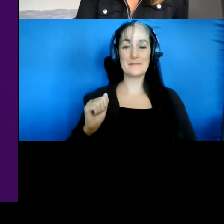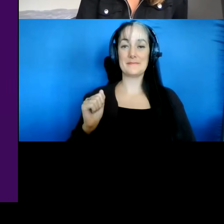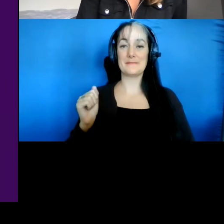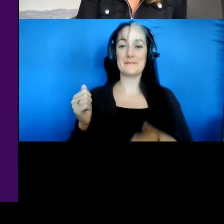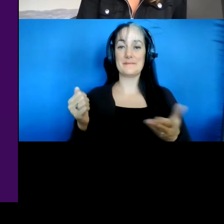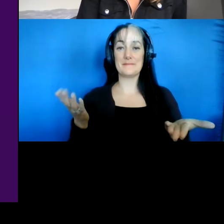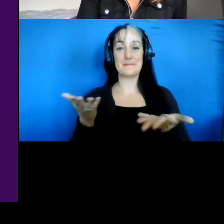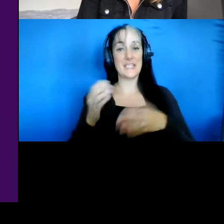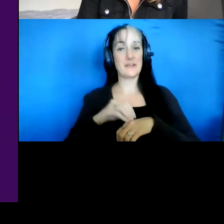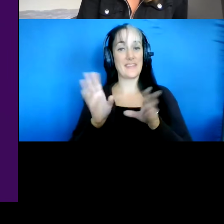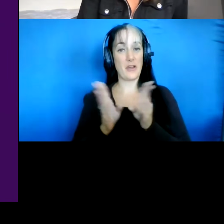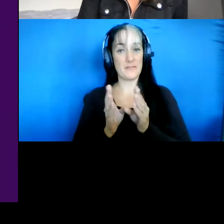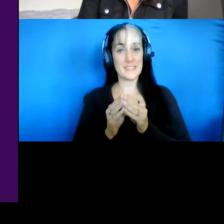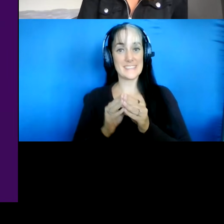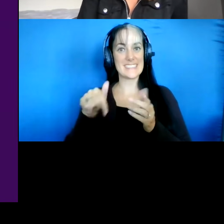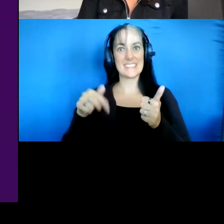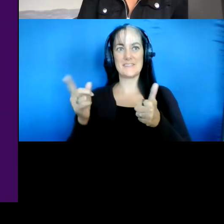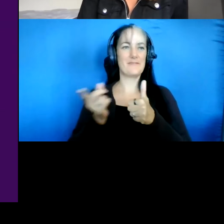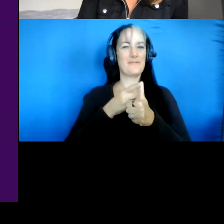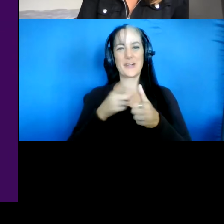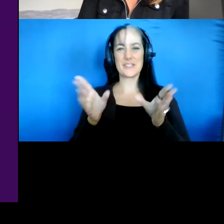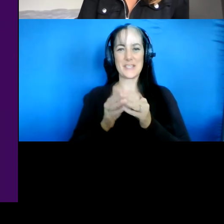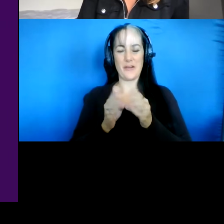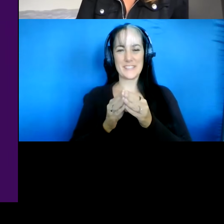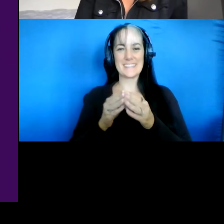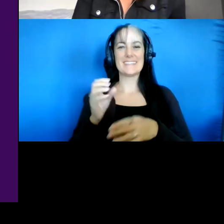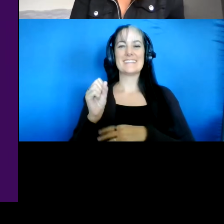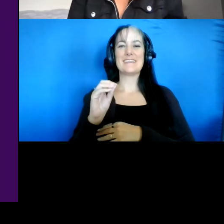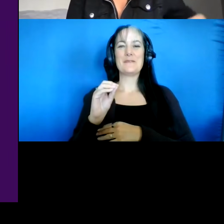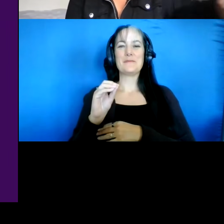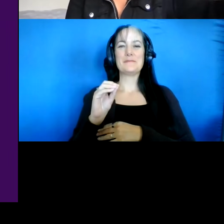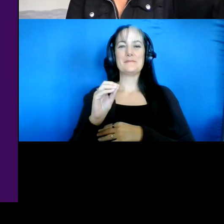in mind conference, the first one, fantastic, I have long been a fan of web accessibility